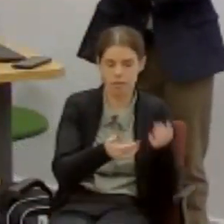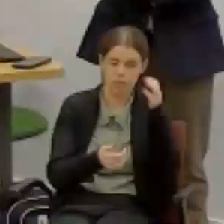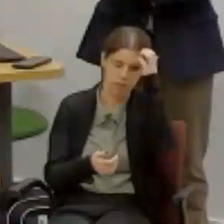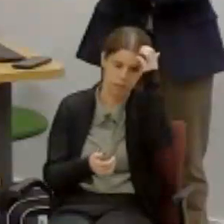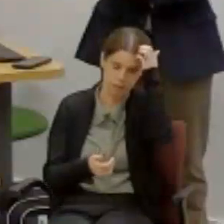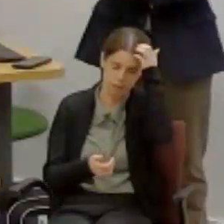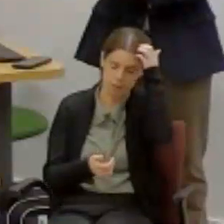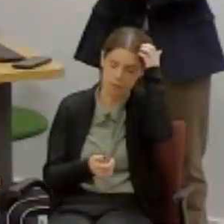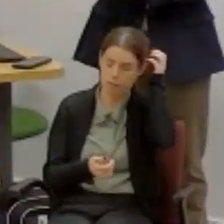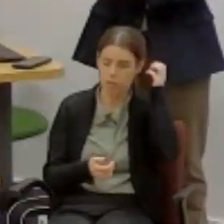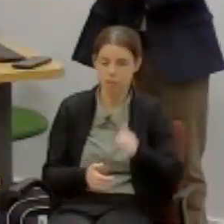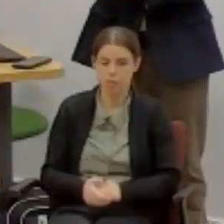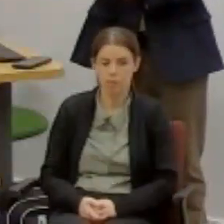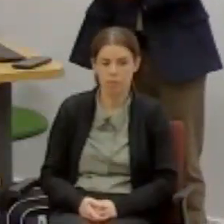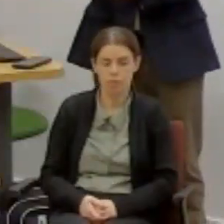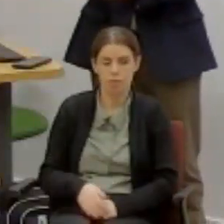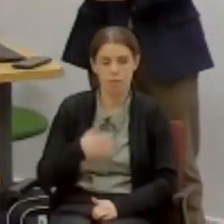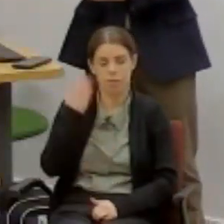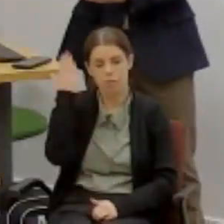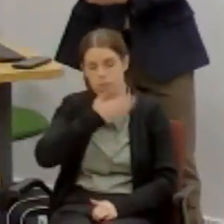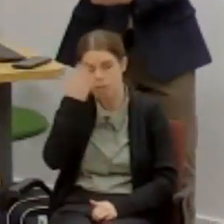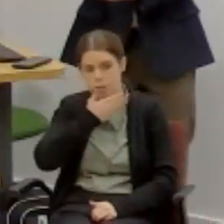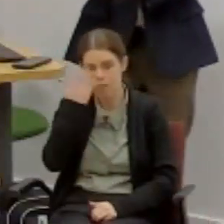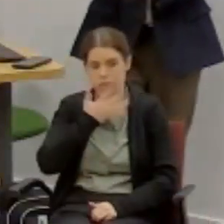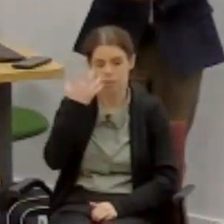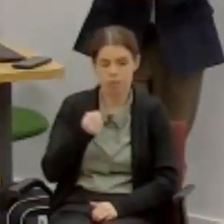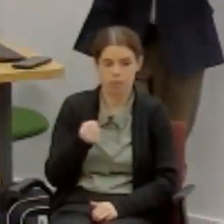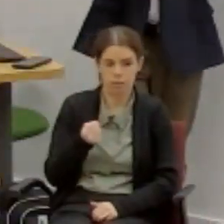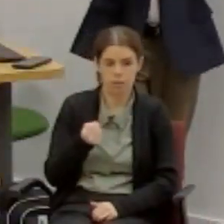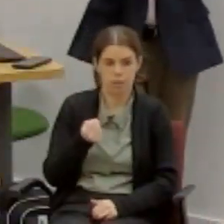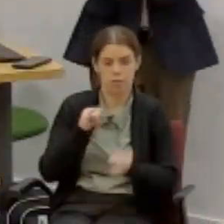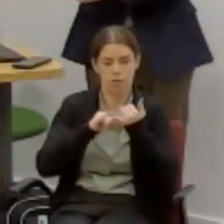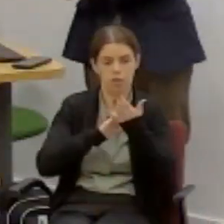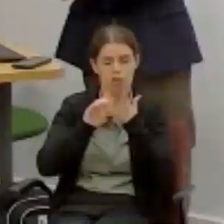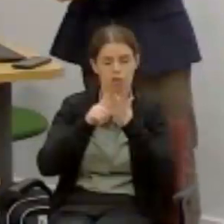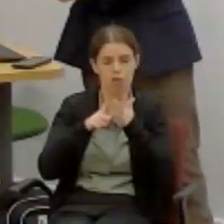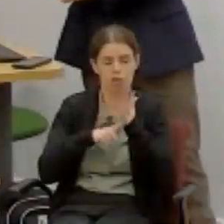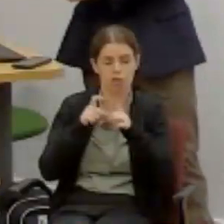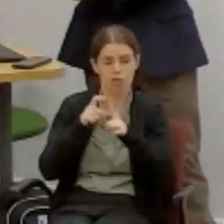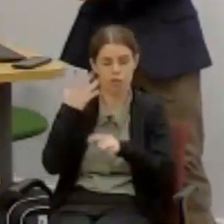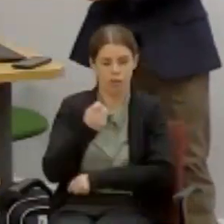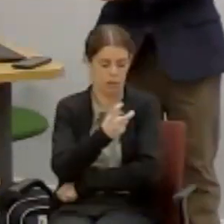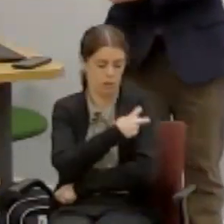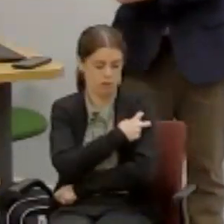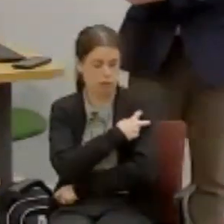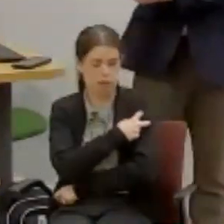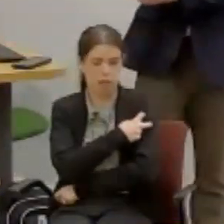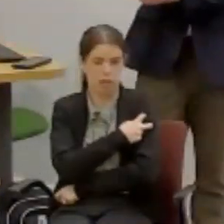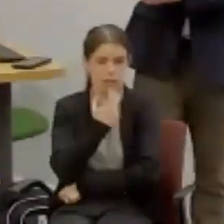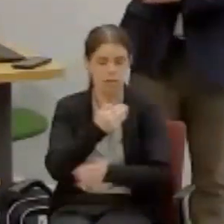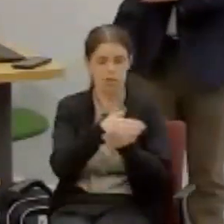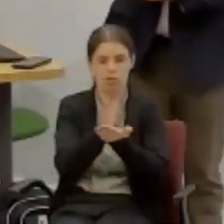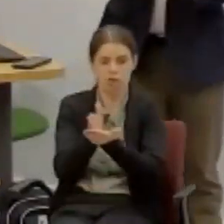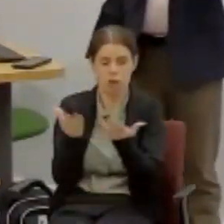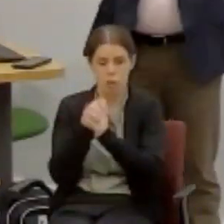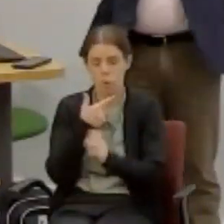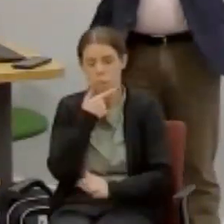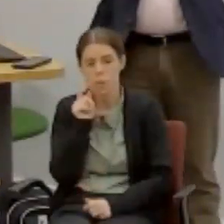Air and London school shield weekend had it on shirt and share that with people.